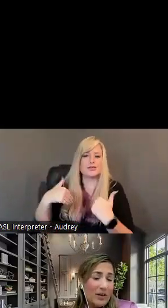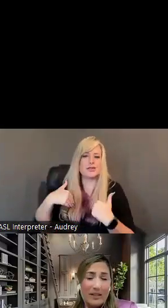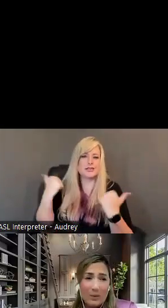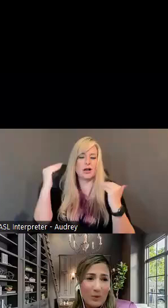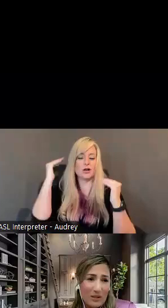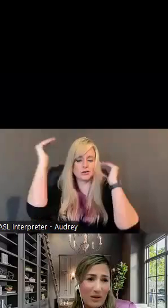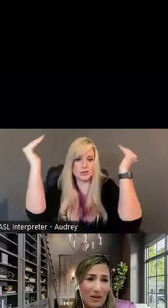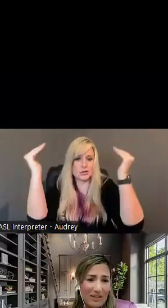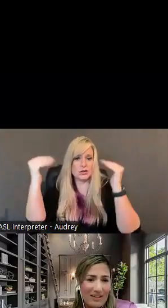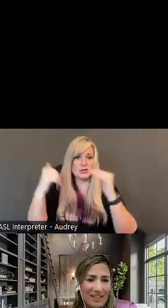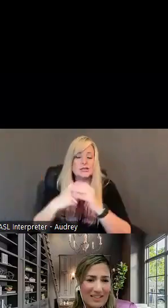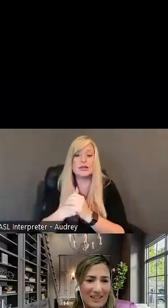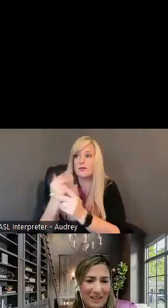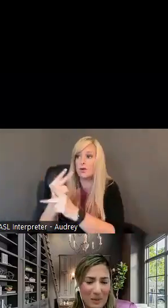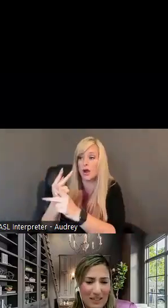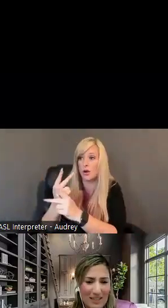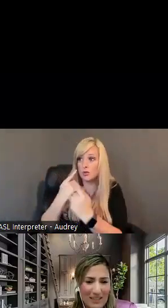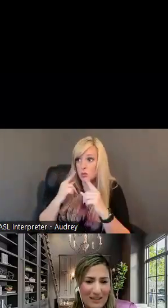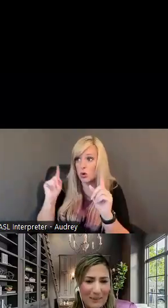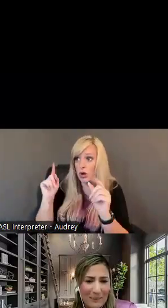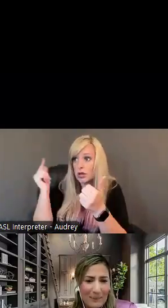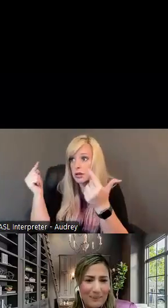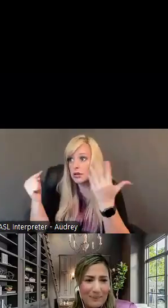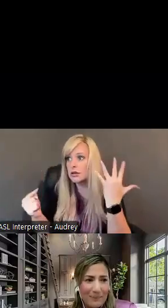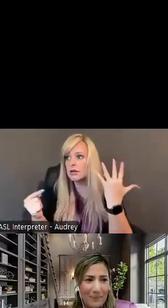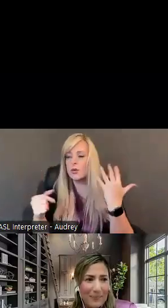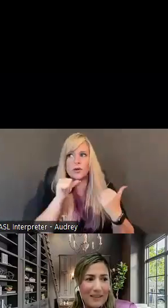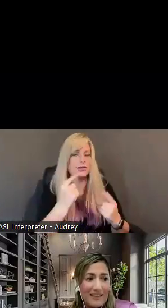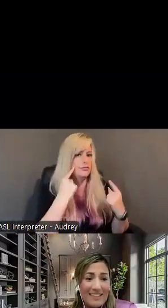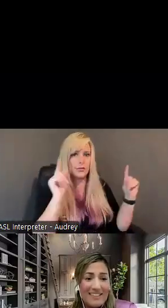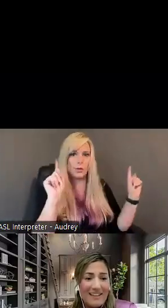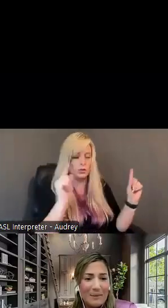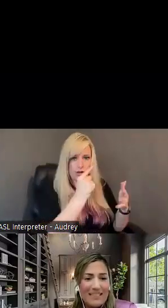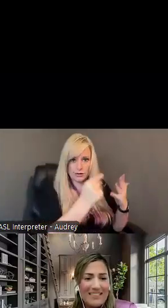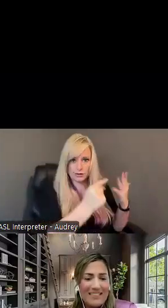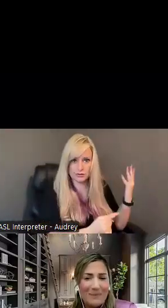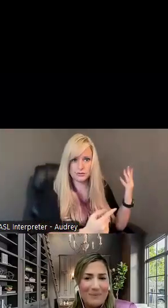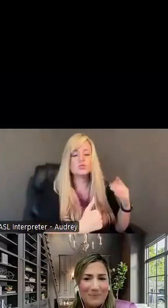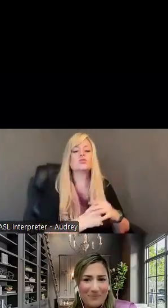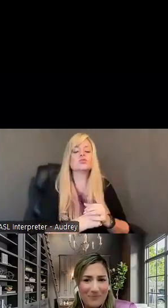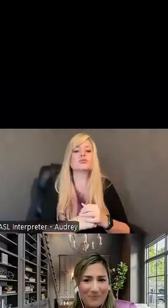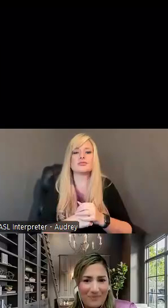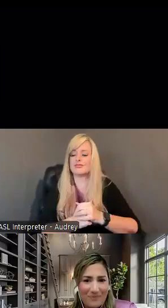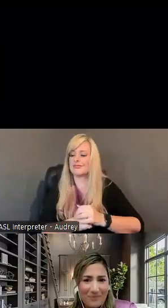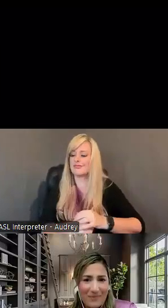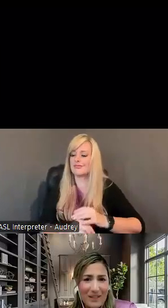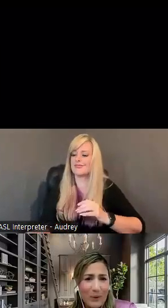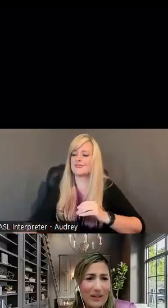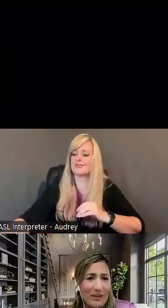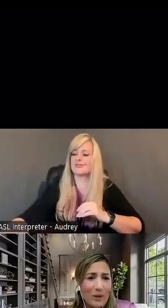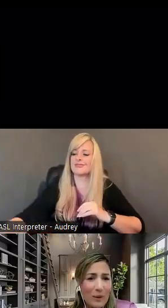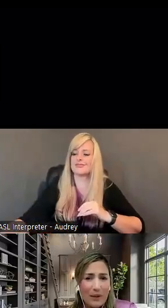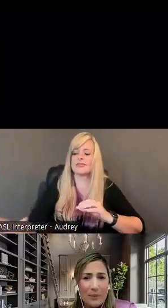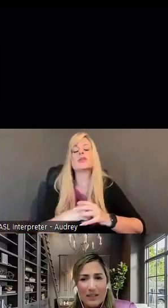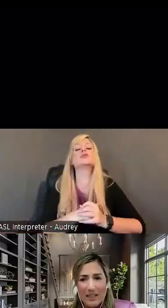refining what's not. Next slide please. Next slide please. So I think what I really want to get